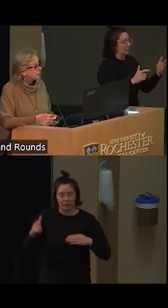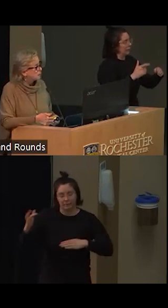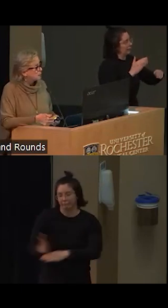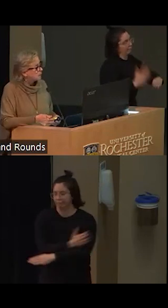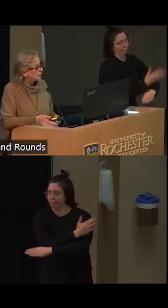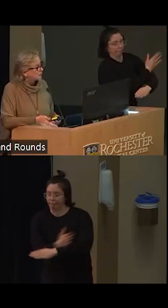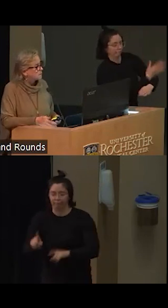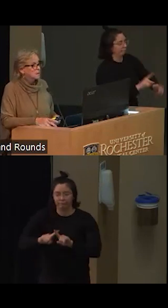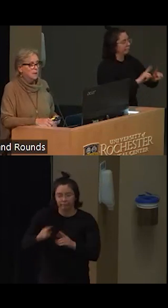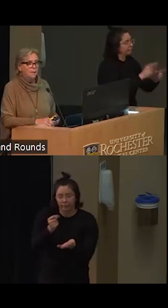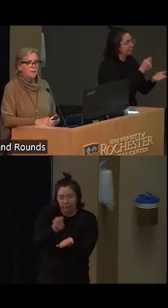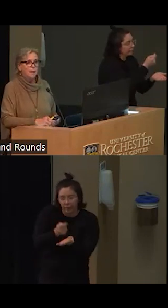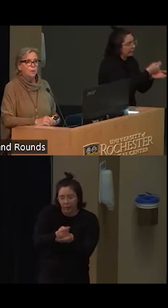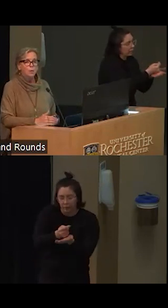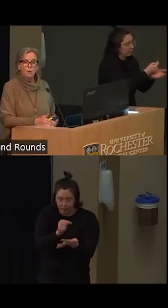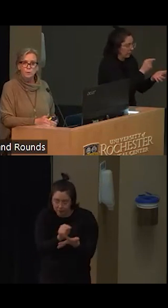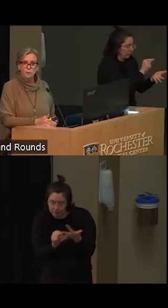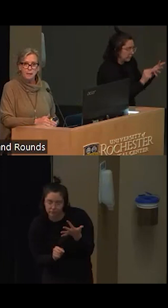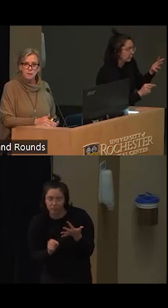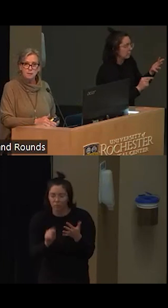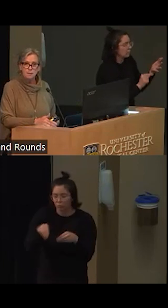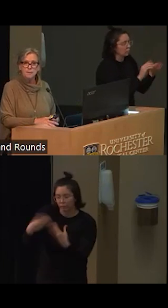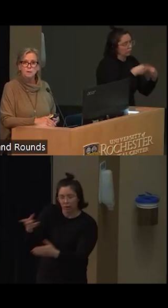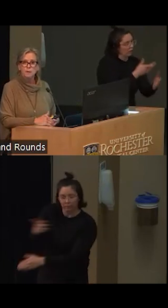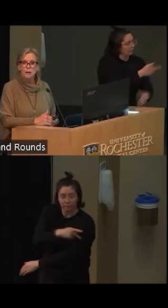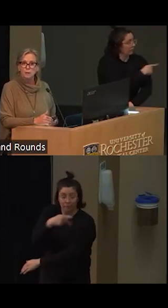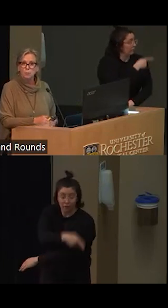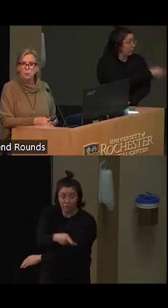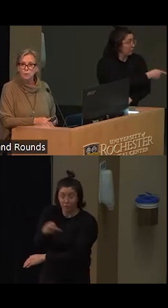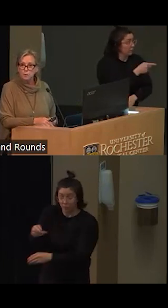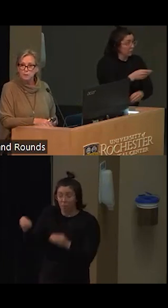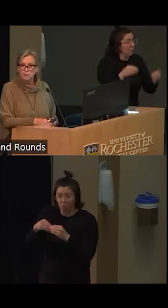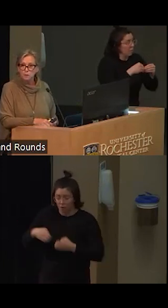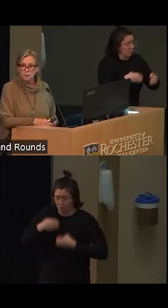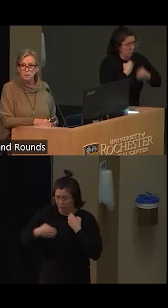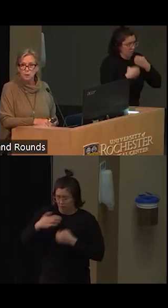of therapeutic items that we offer to patients as they're becoming more emotionally distressed